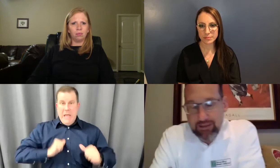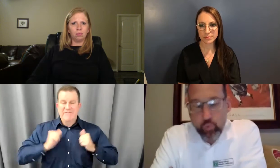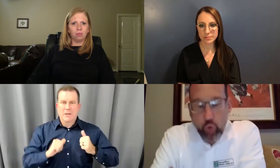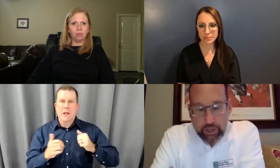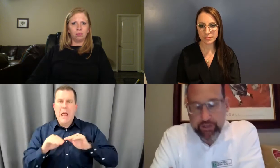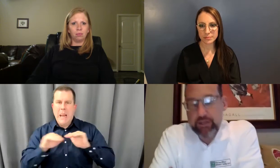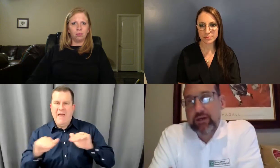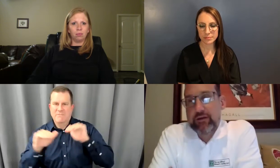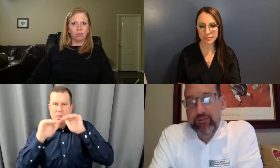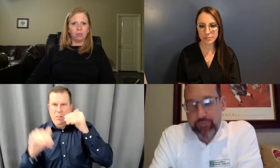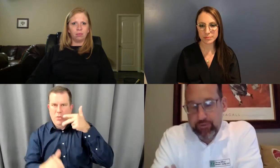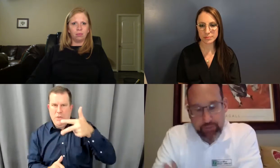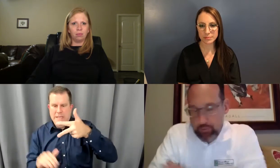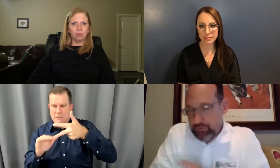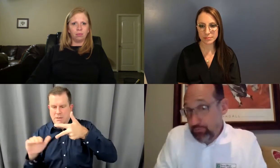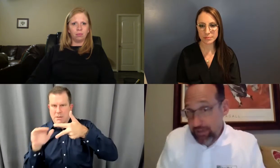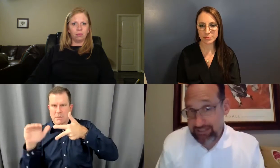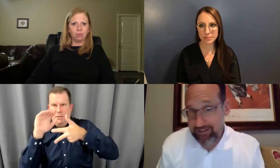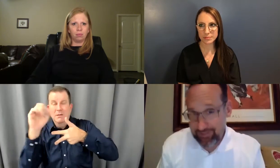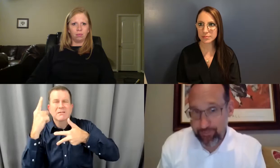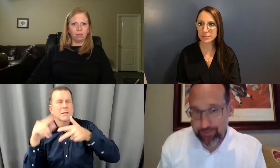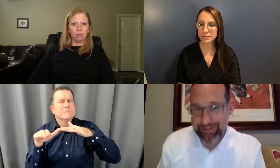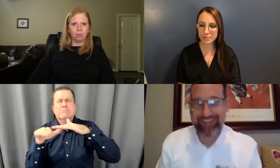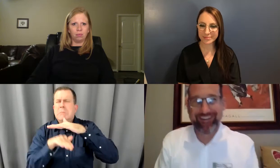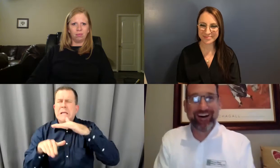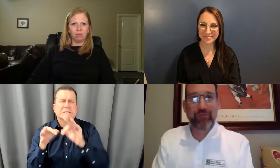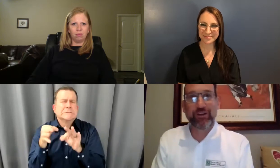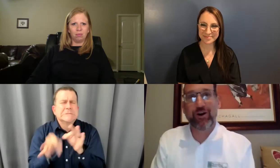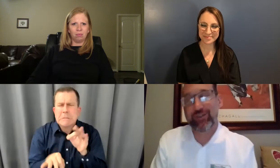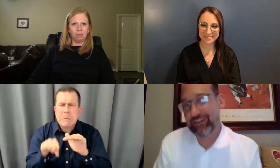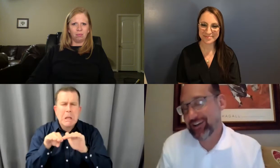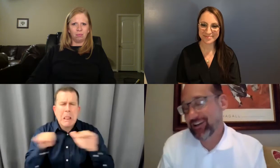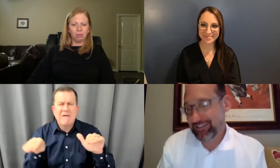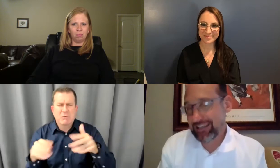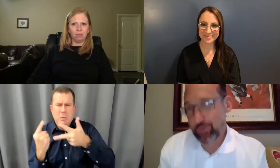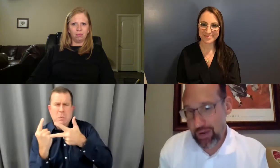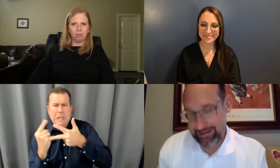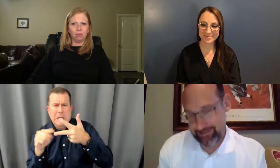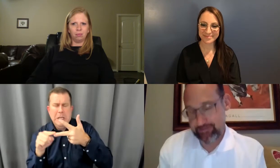level one, the most basic level, I'm gonna call it letter writing.